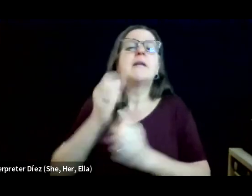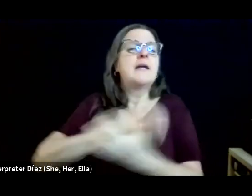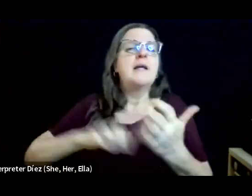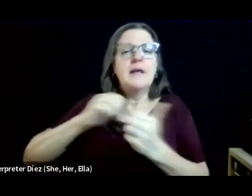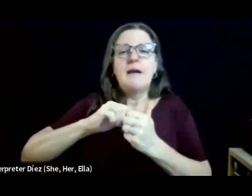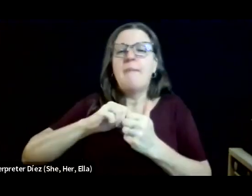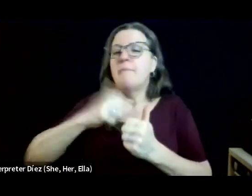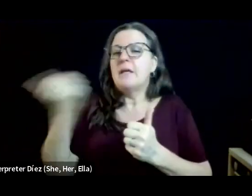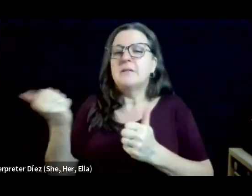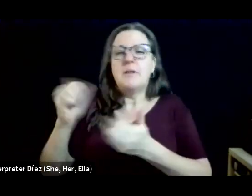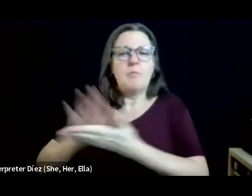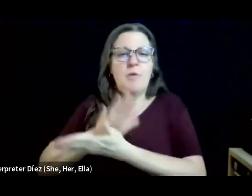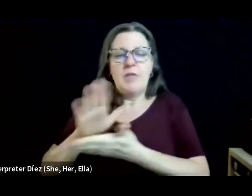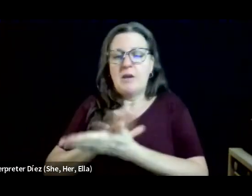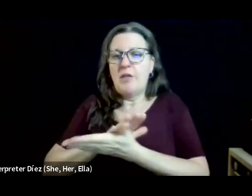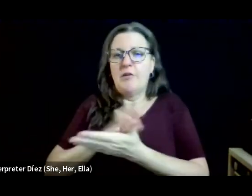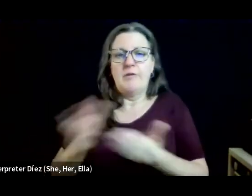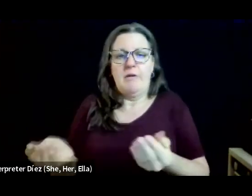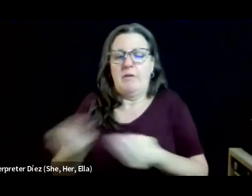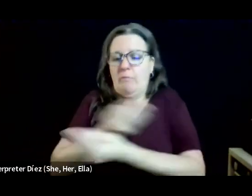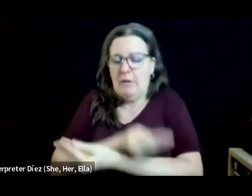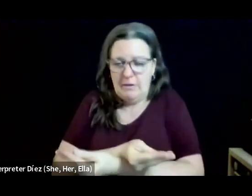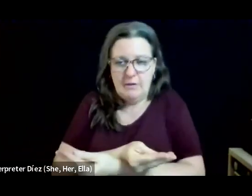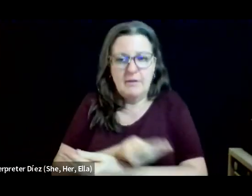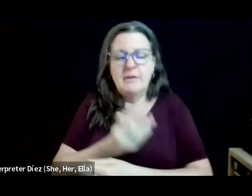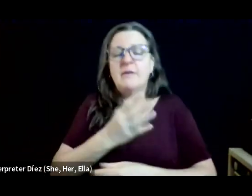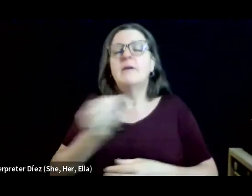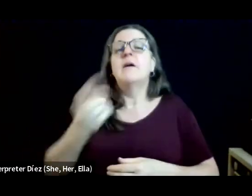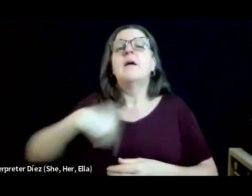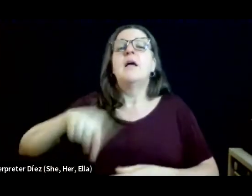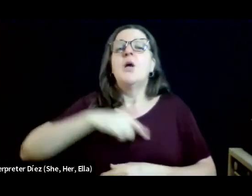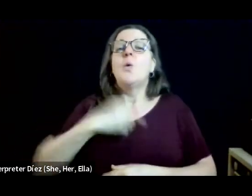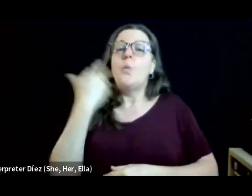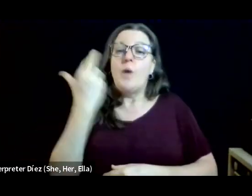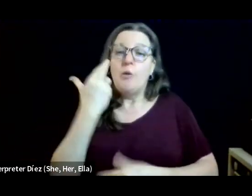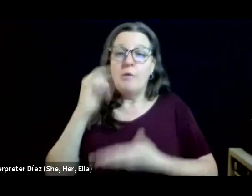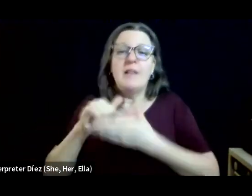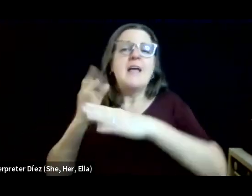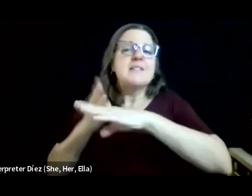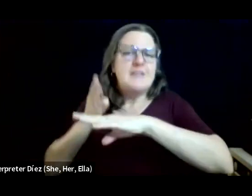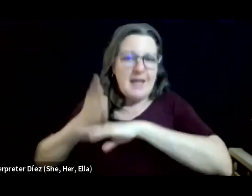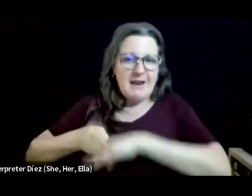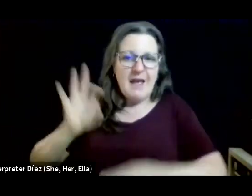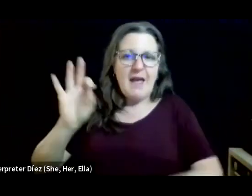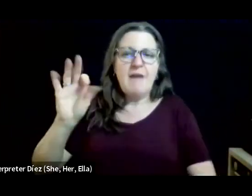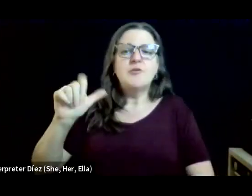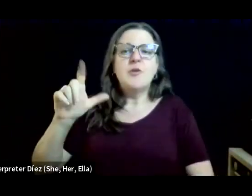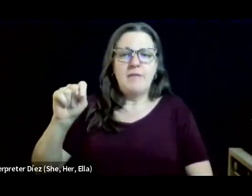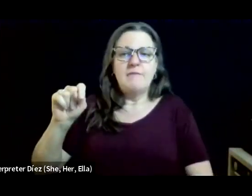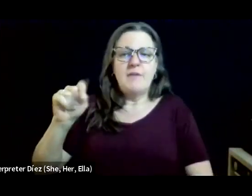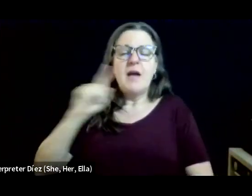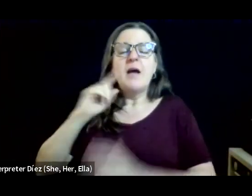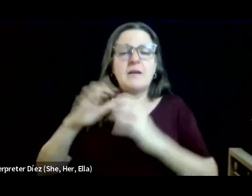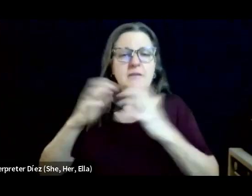And so, um, we realized it after the fact. And, um, it's just- there's a lot of volume coming across.